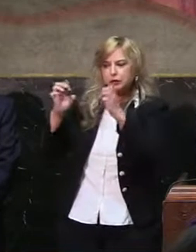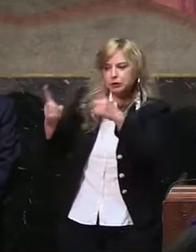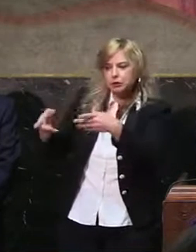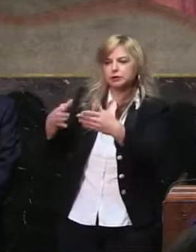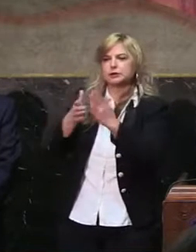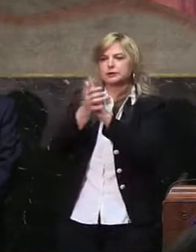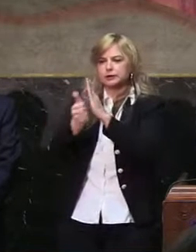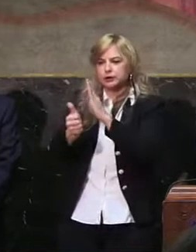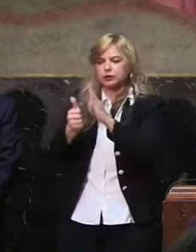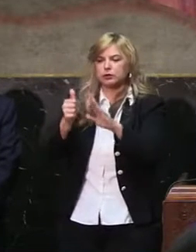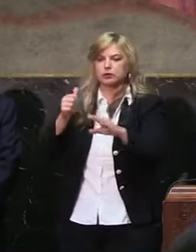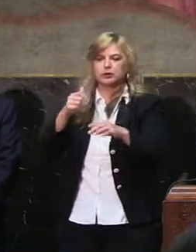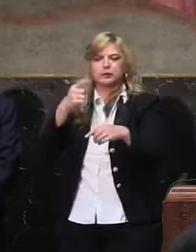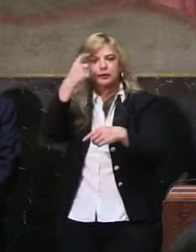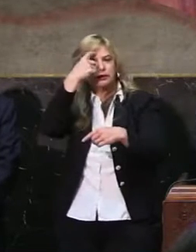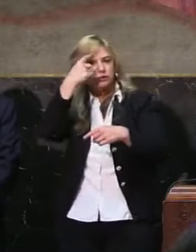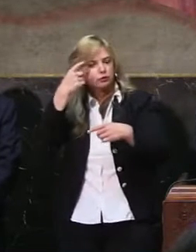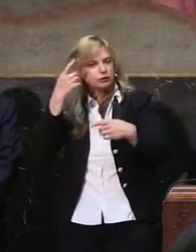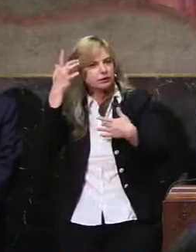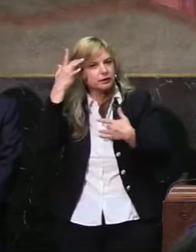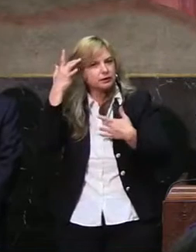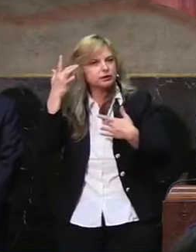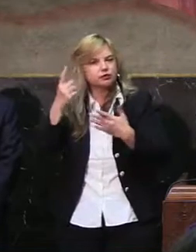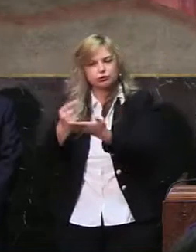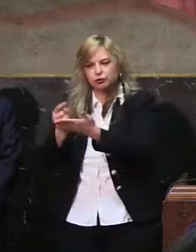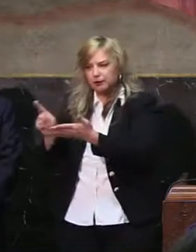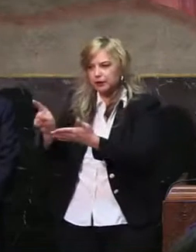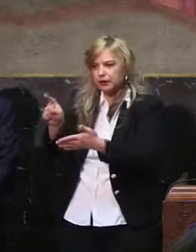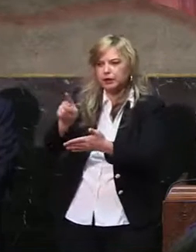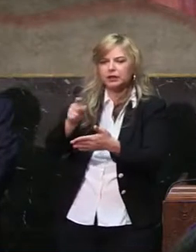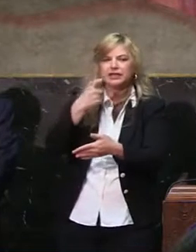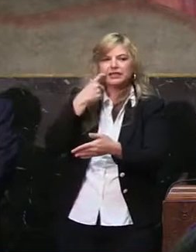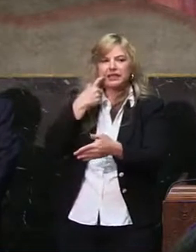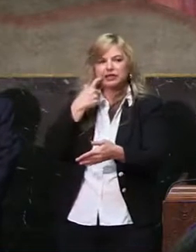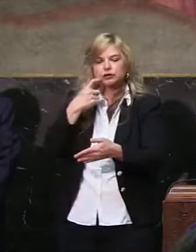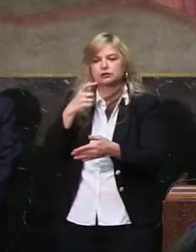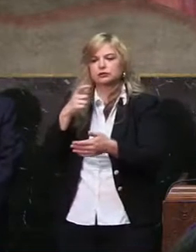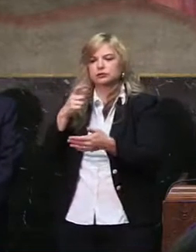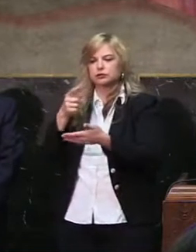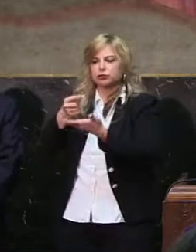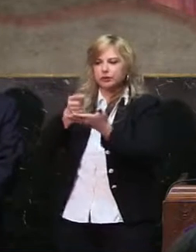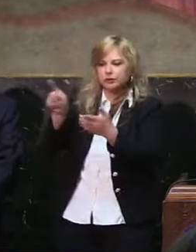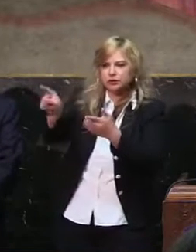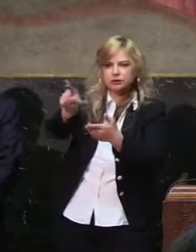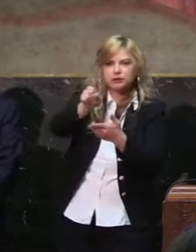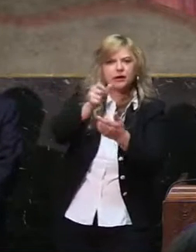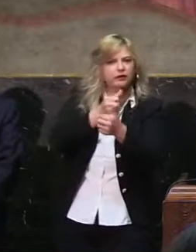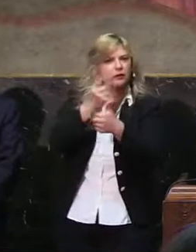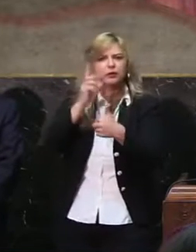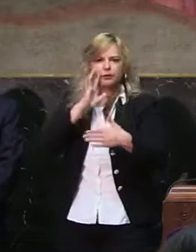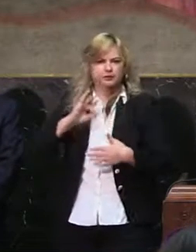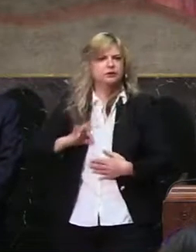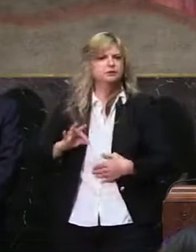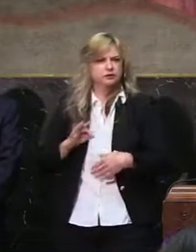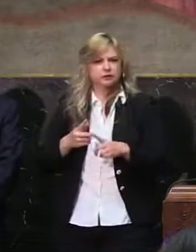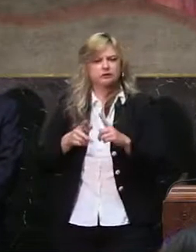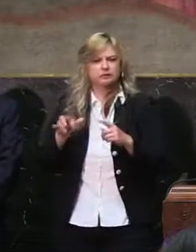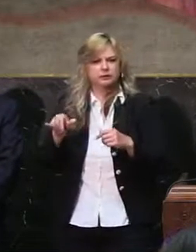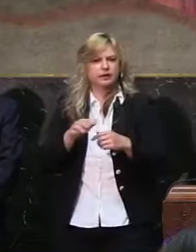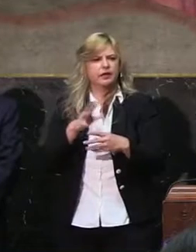mentors treatments or addiction disorder treatments everybody's going to benefit from that and its including society as a